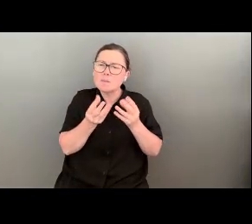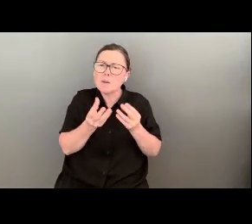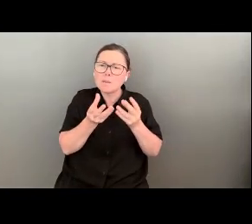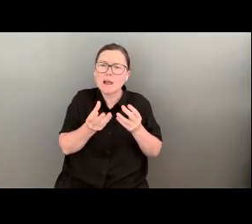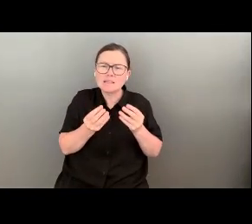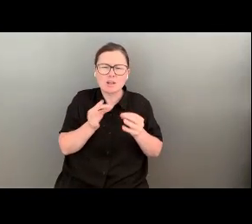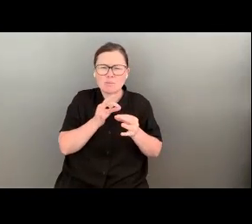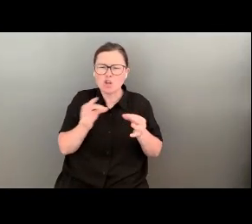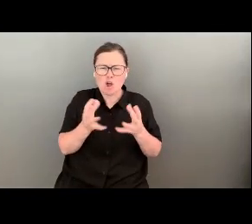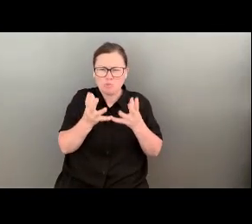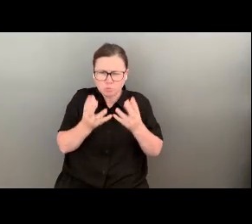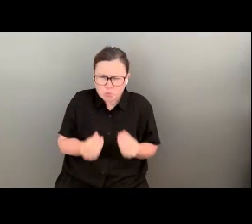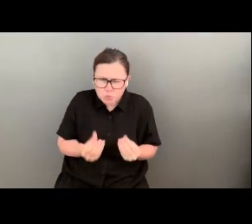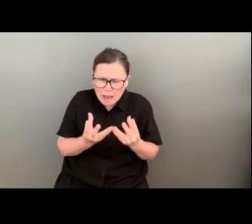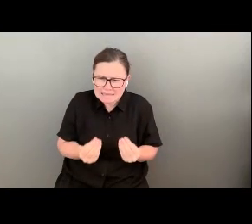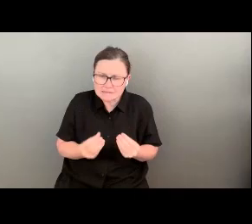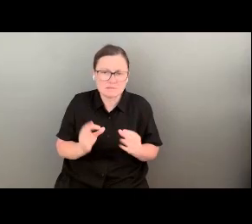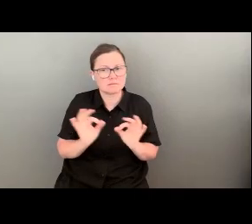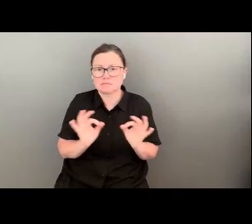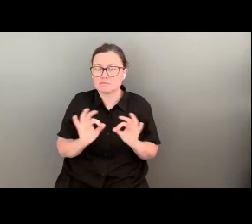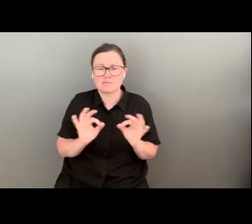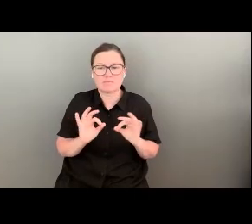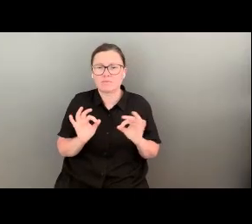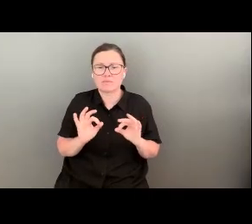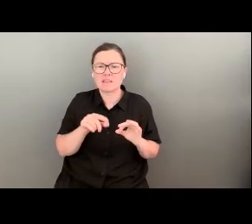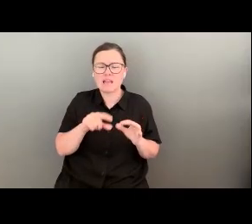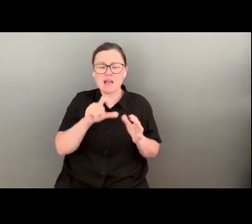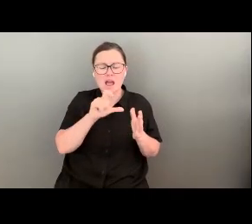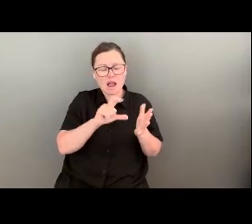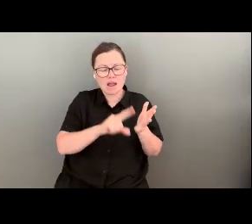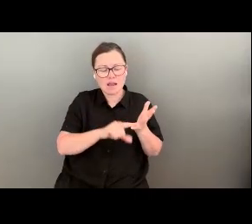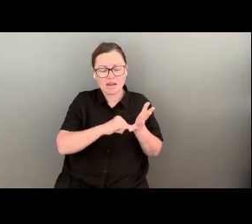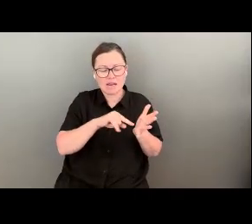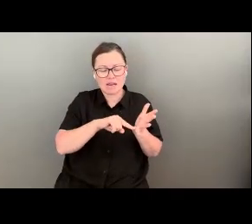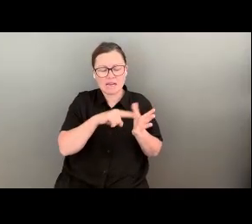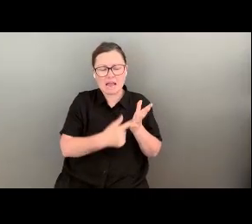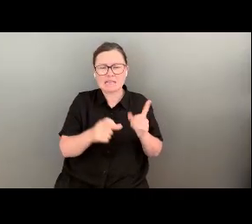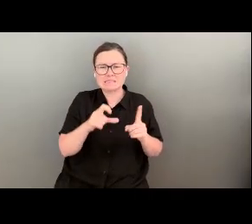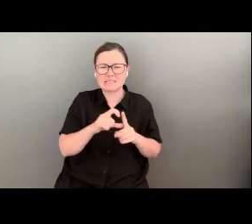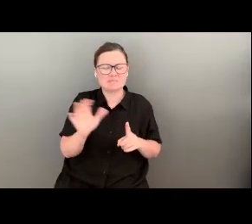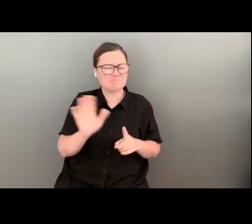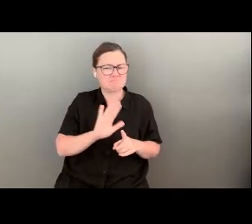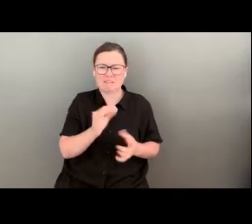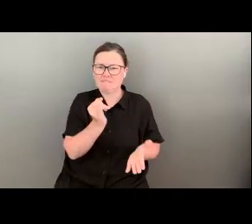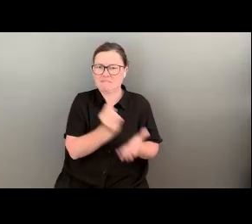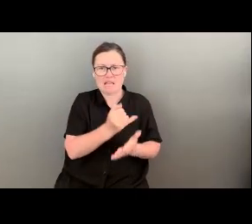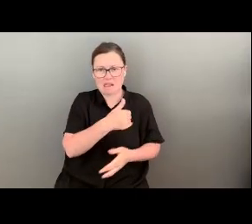Anything custardy is a really hard fail. The toppings should include lightly browned flaked